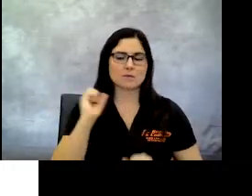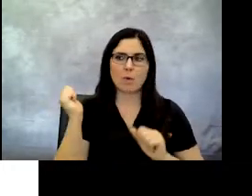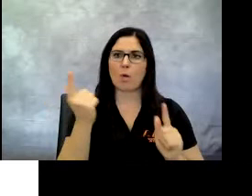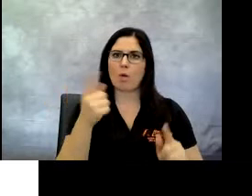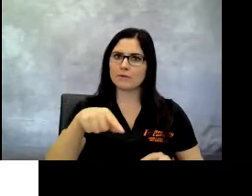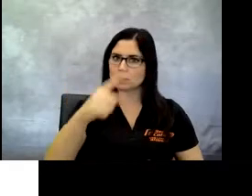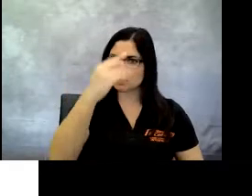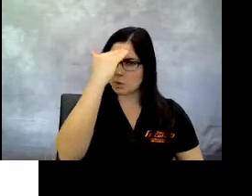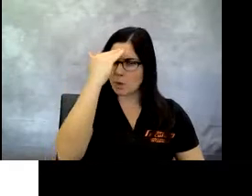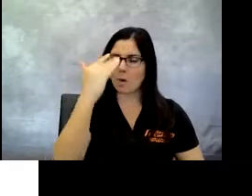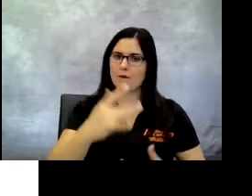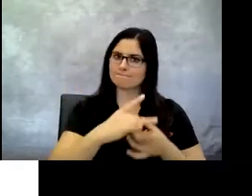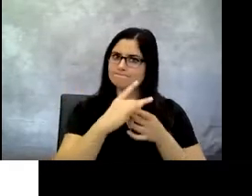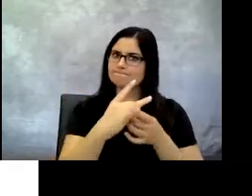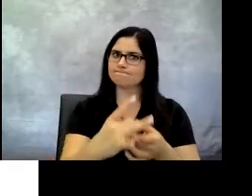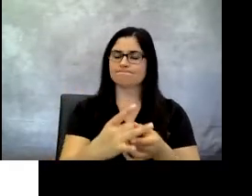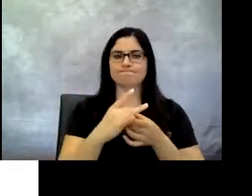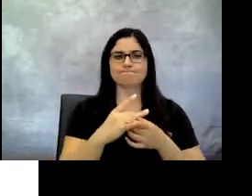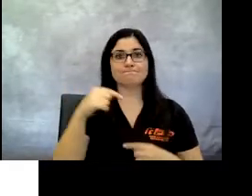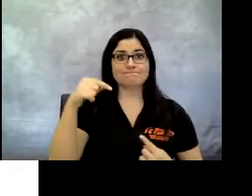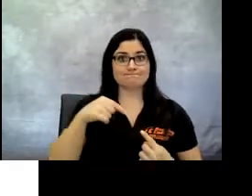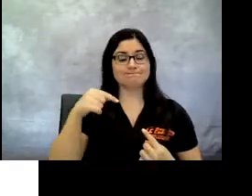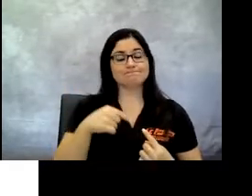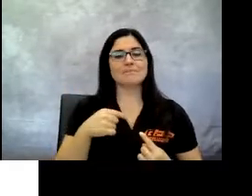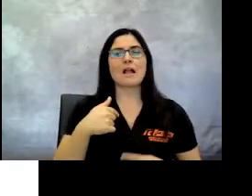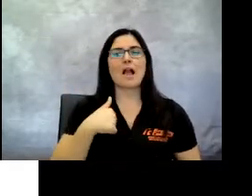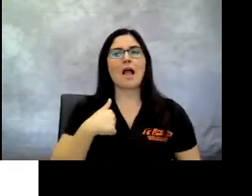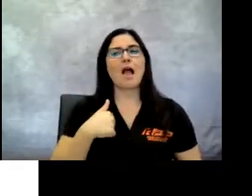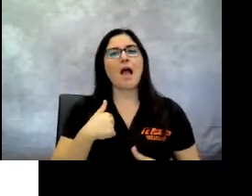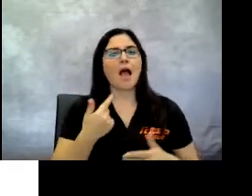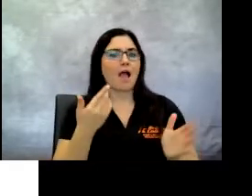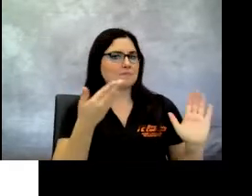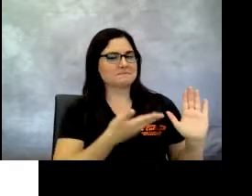Since the beginning of this pandemic? I'm, of course, as you can. See on the slide talking about Zoom fatigue.